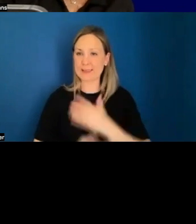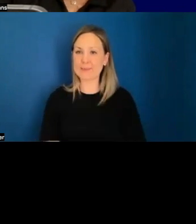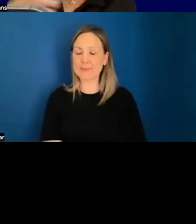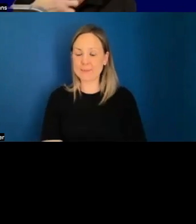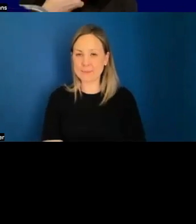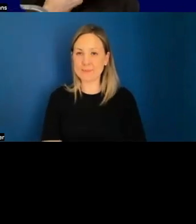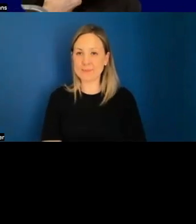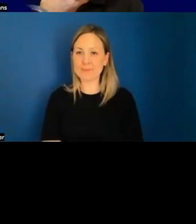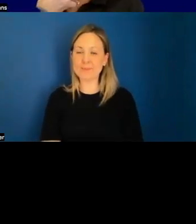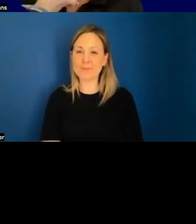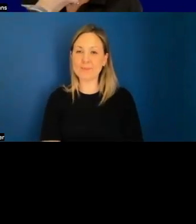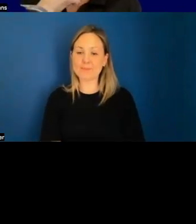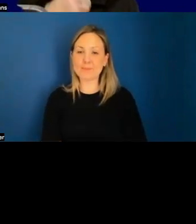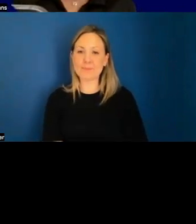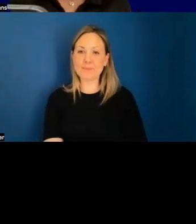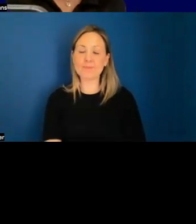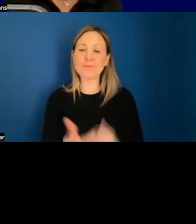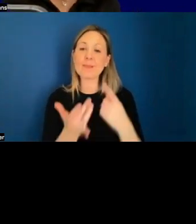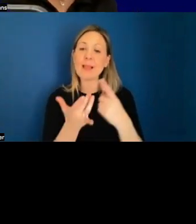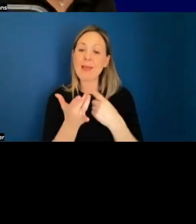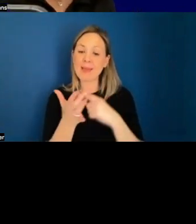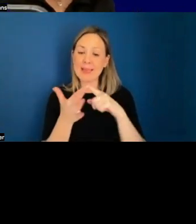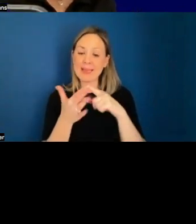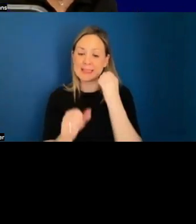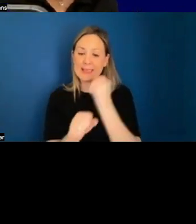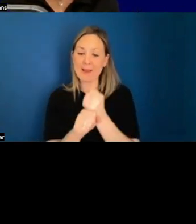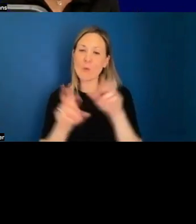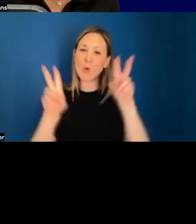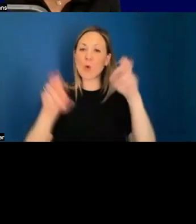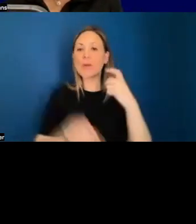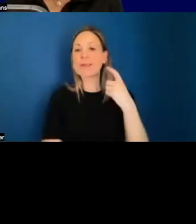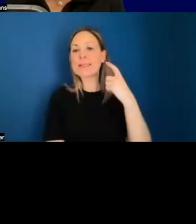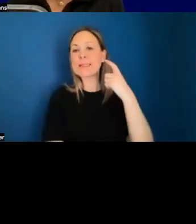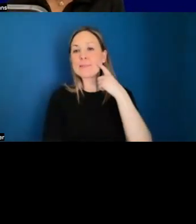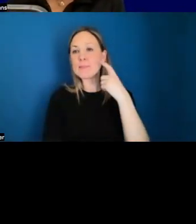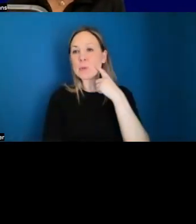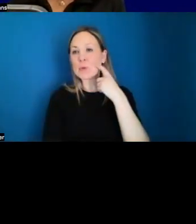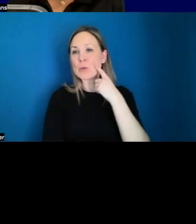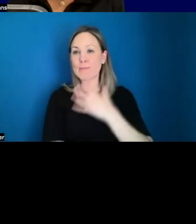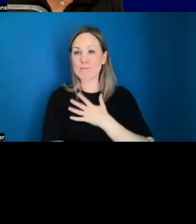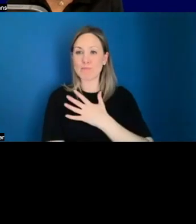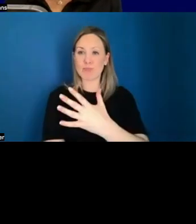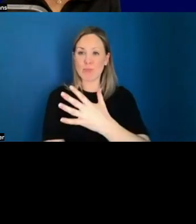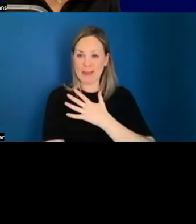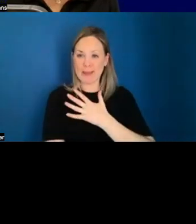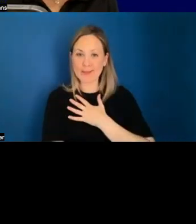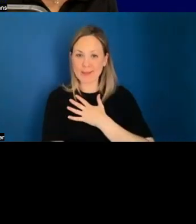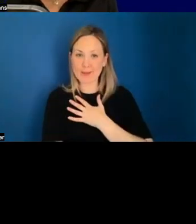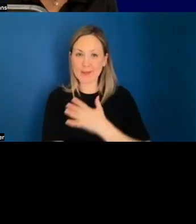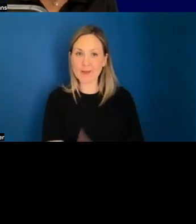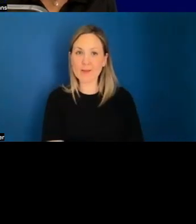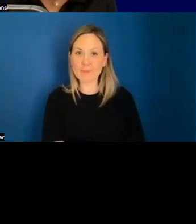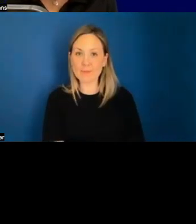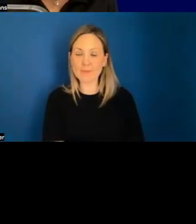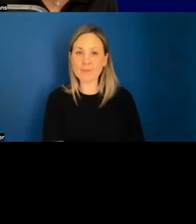Another example is called simple breath and it is from Growing Hands on Kids. It uses imagery